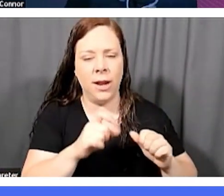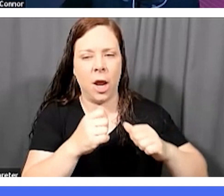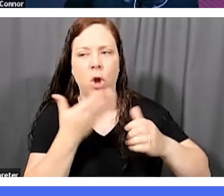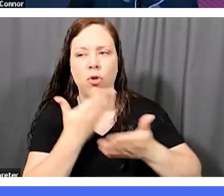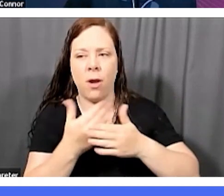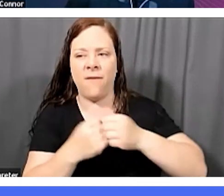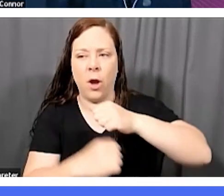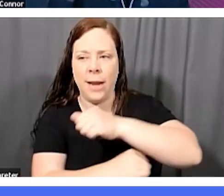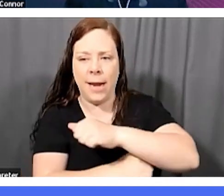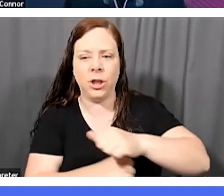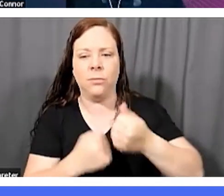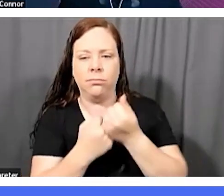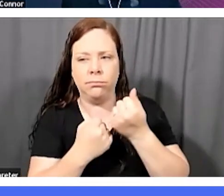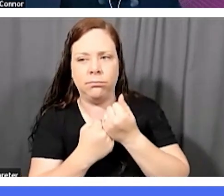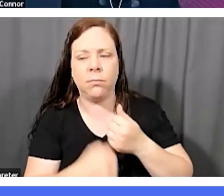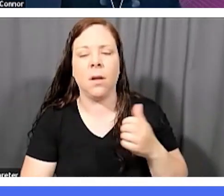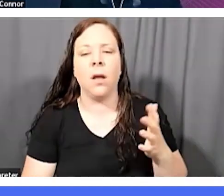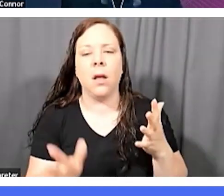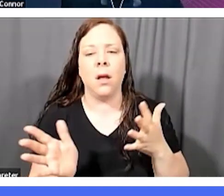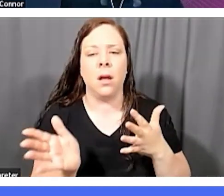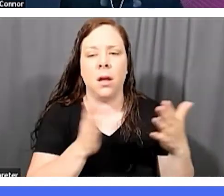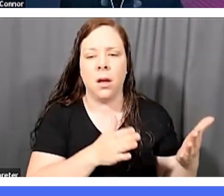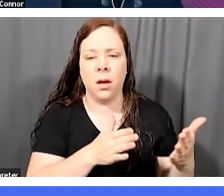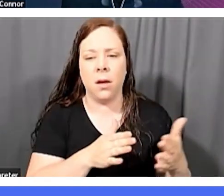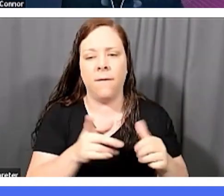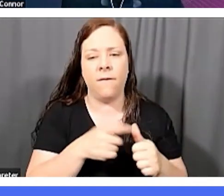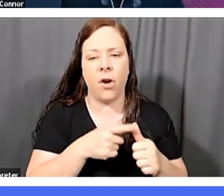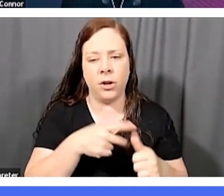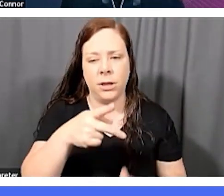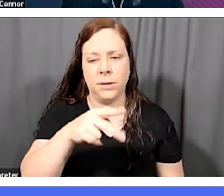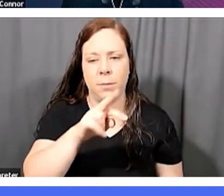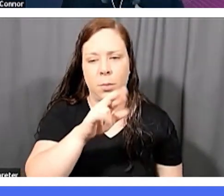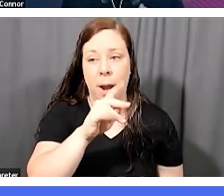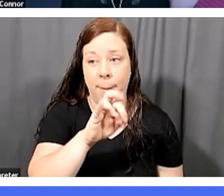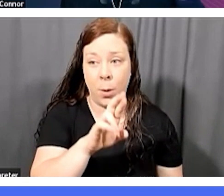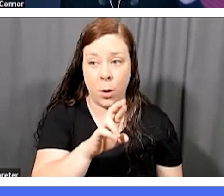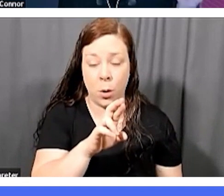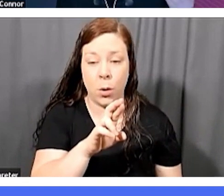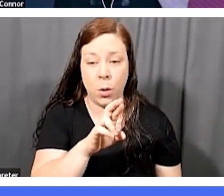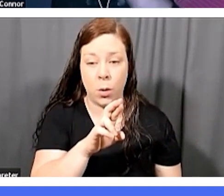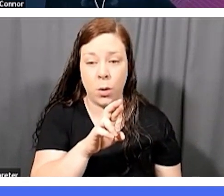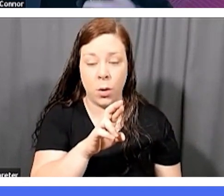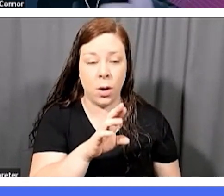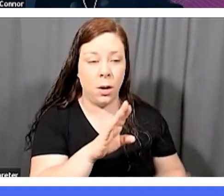to the store, buy some primer, put that on the wall, and make that surface something that things can stick to.